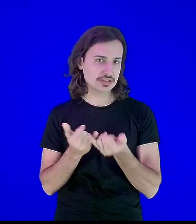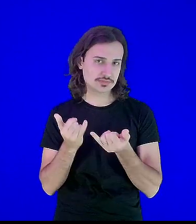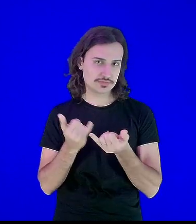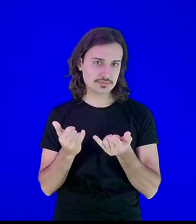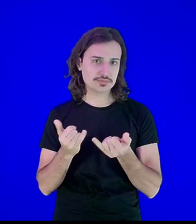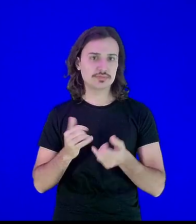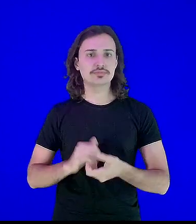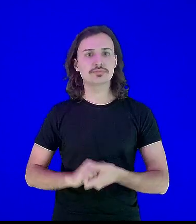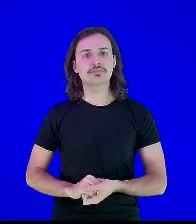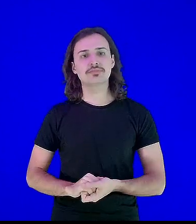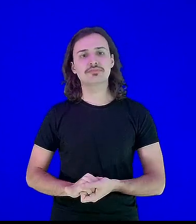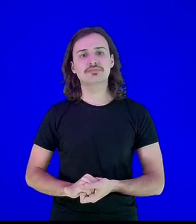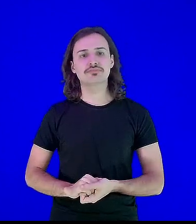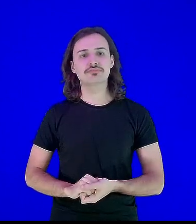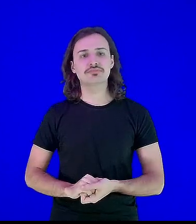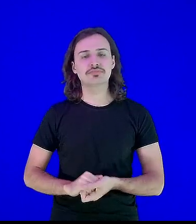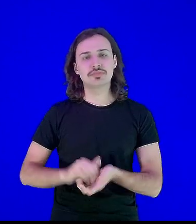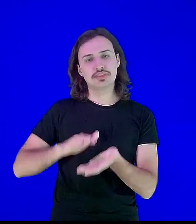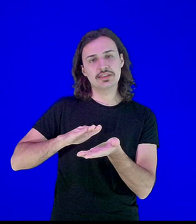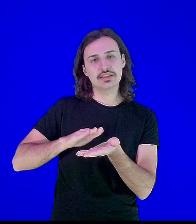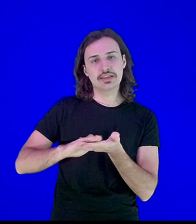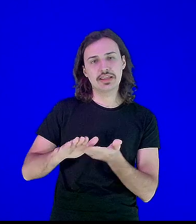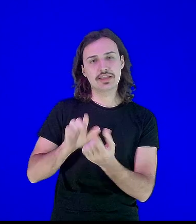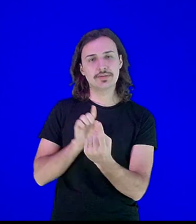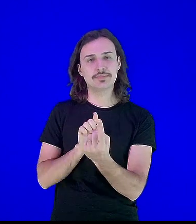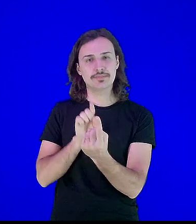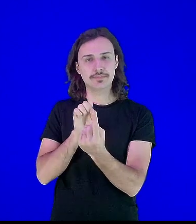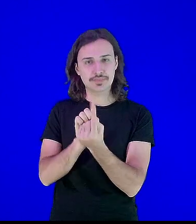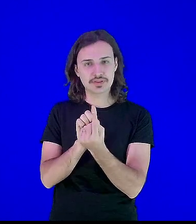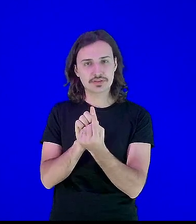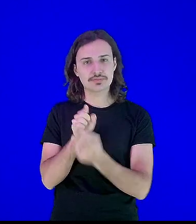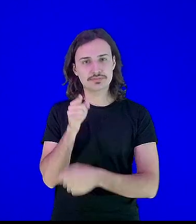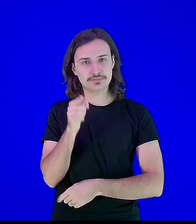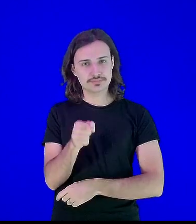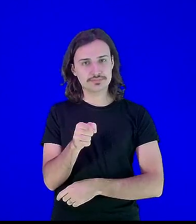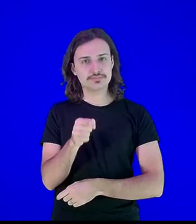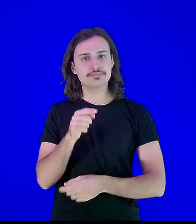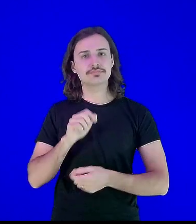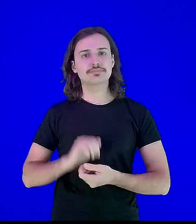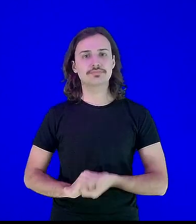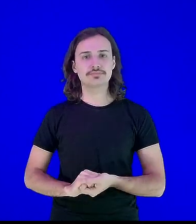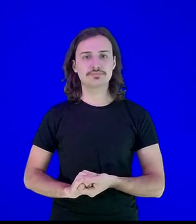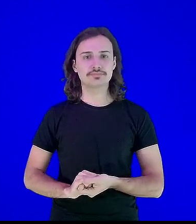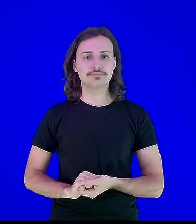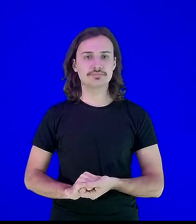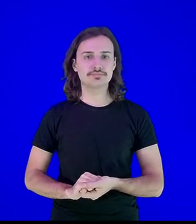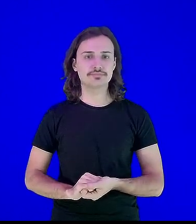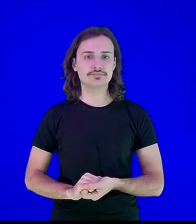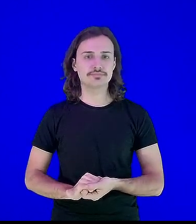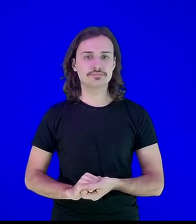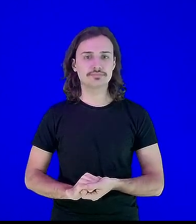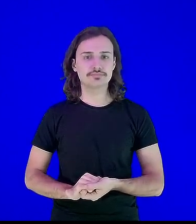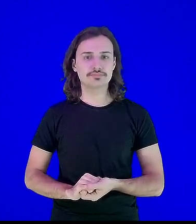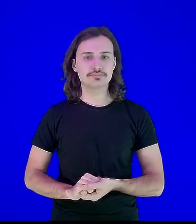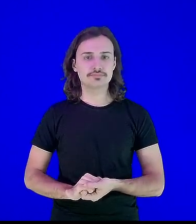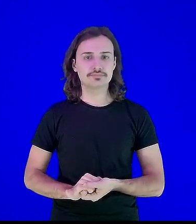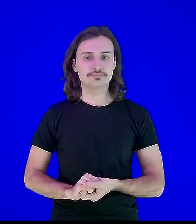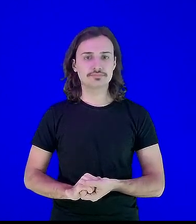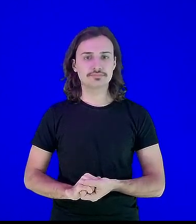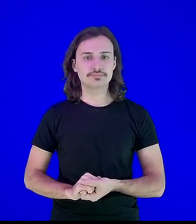"you"